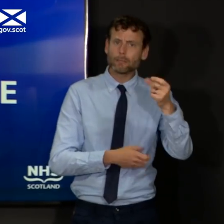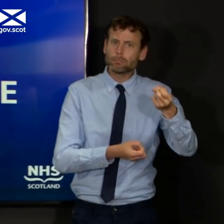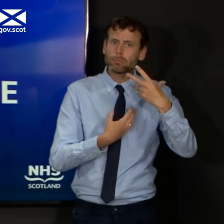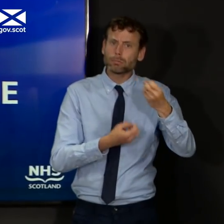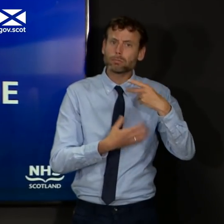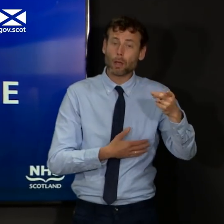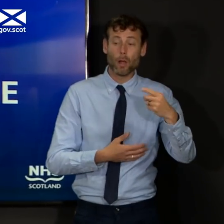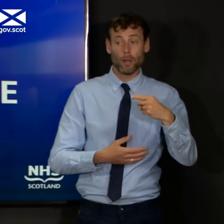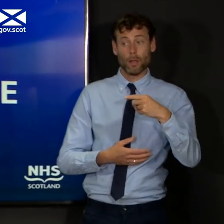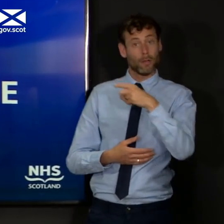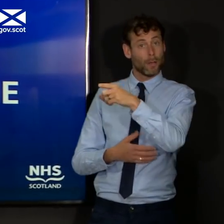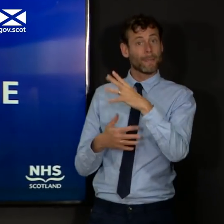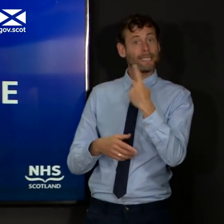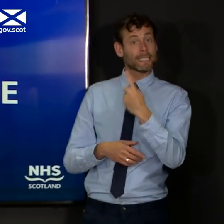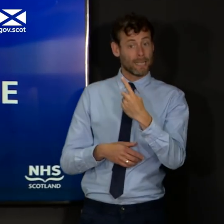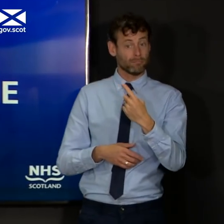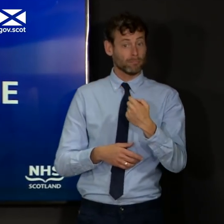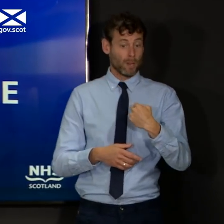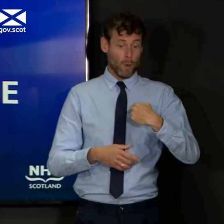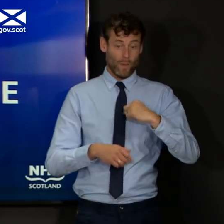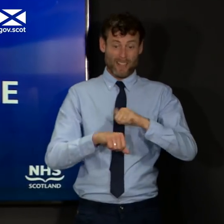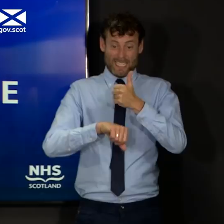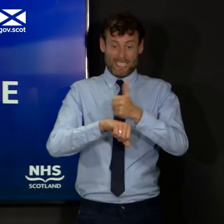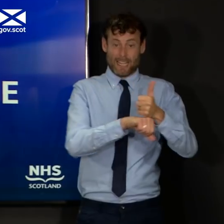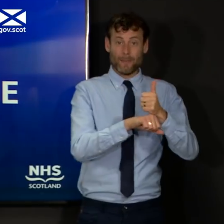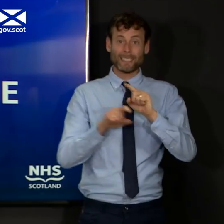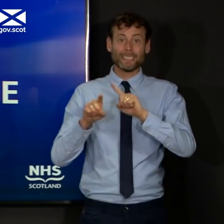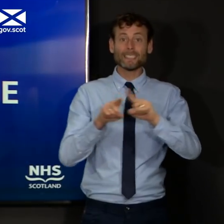as the First Minister said, a range of support services. We have put in place additional